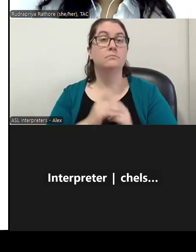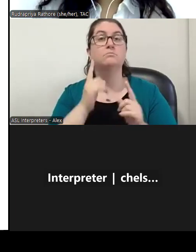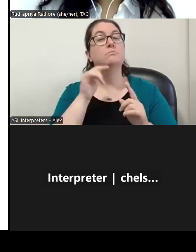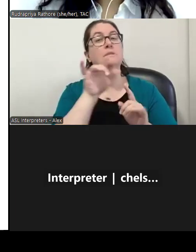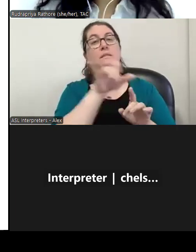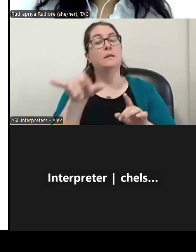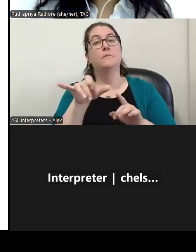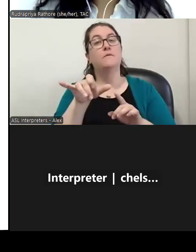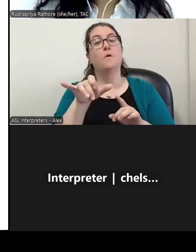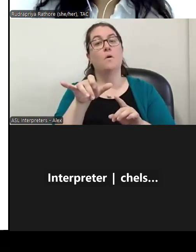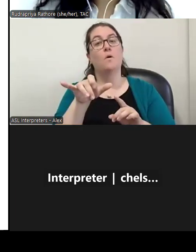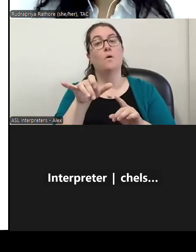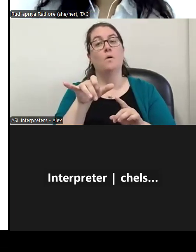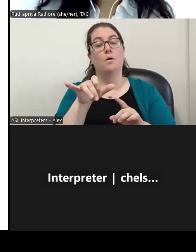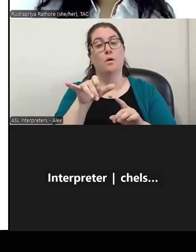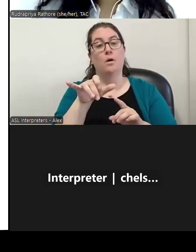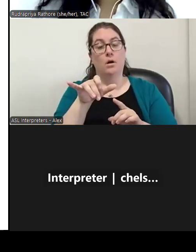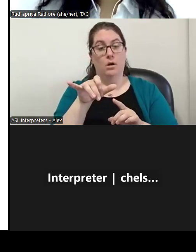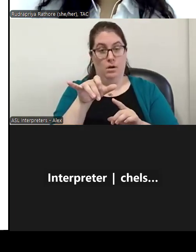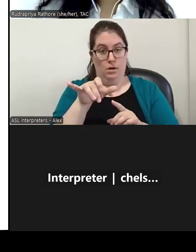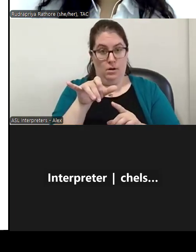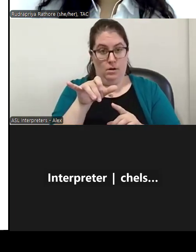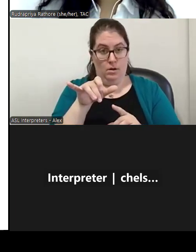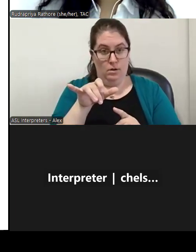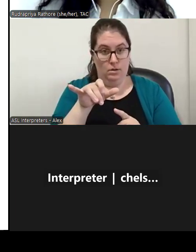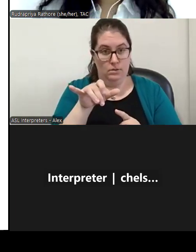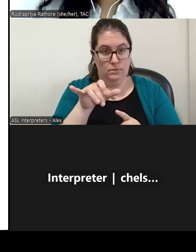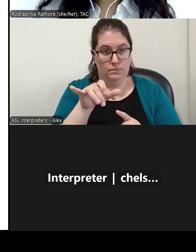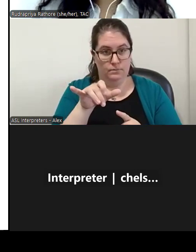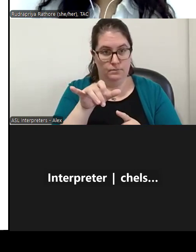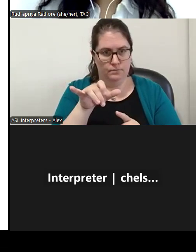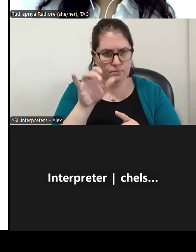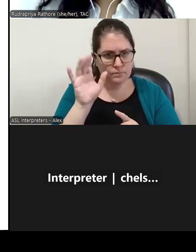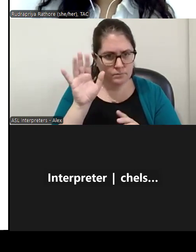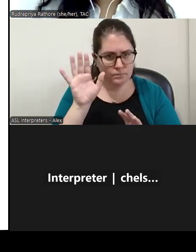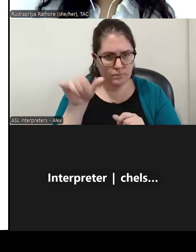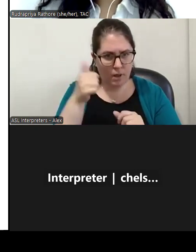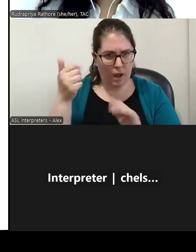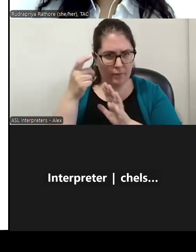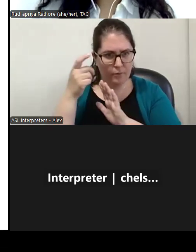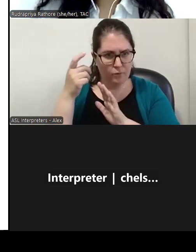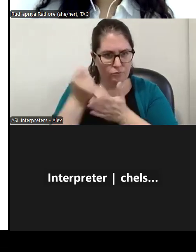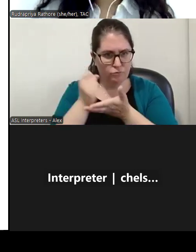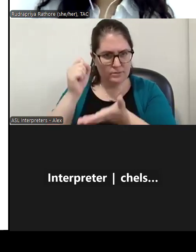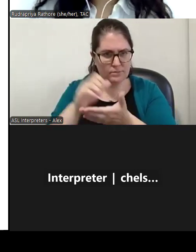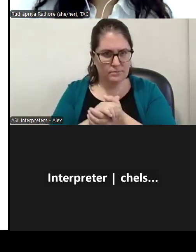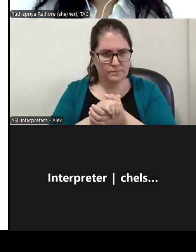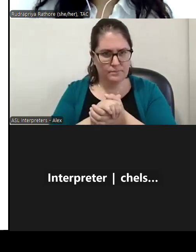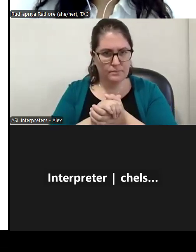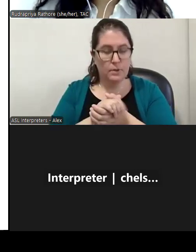um our playrights grant as well and um the purpose of this restriction is to disseminate the funding